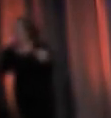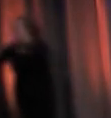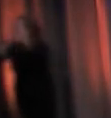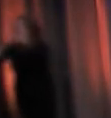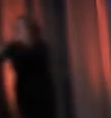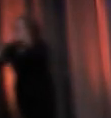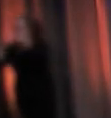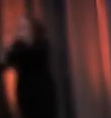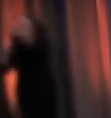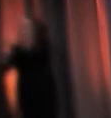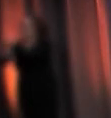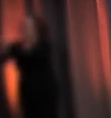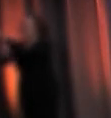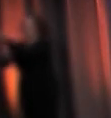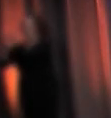et pendant ce temps là,